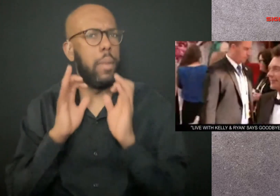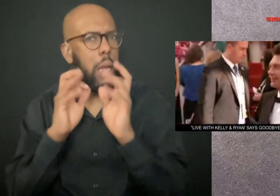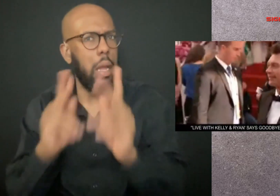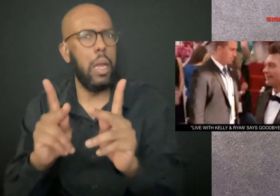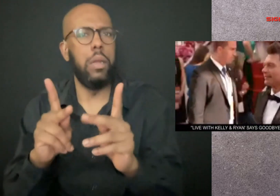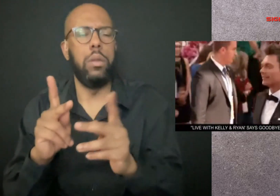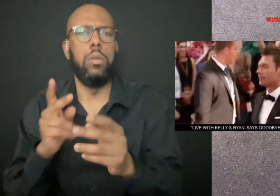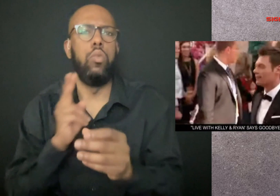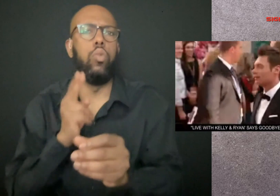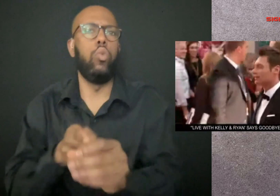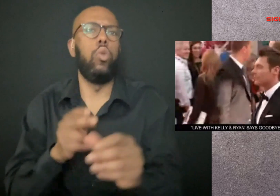Ryan Seacrest